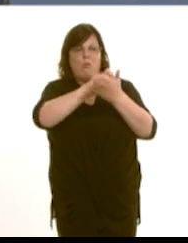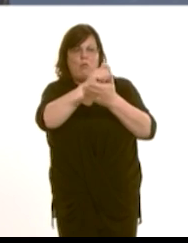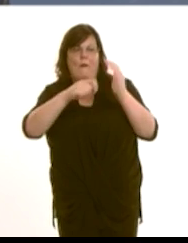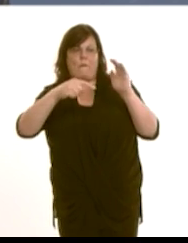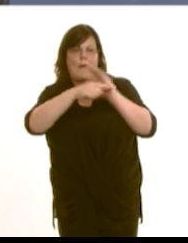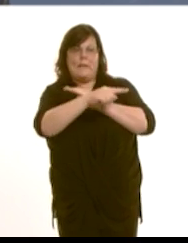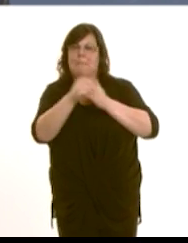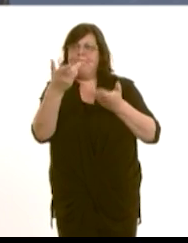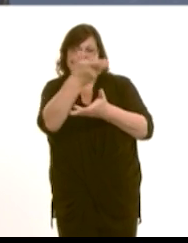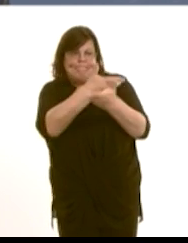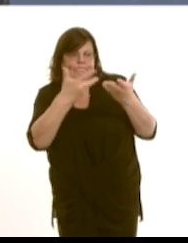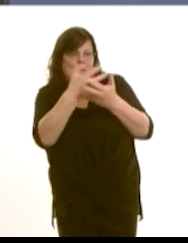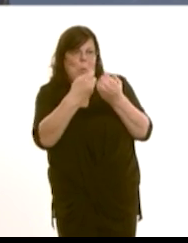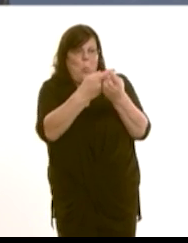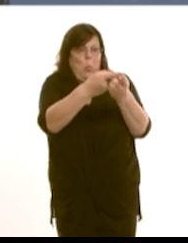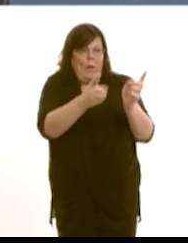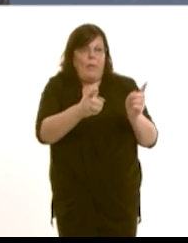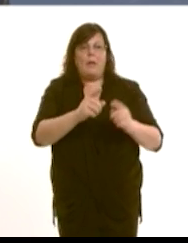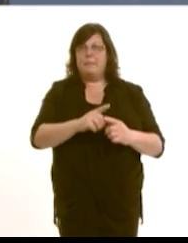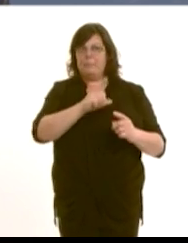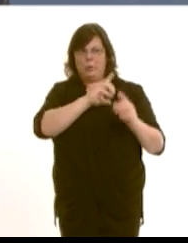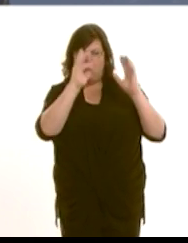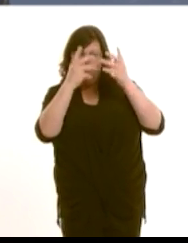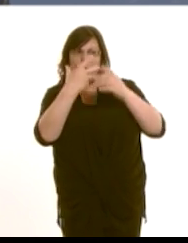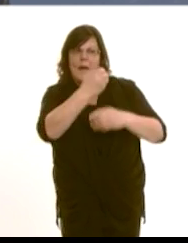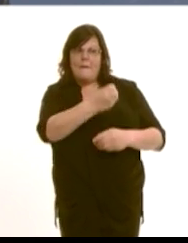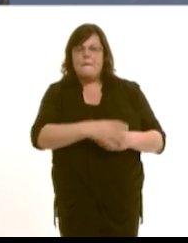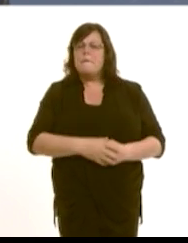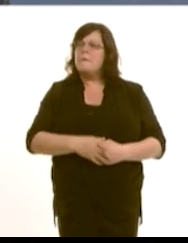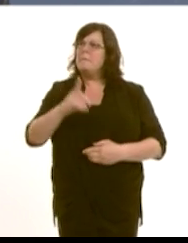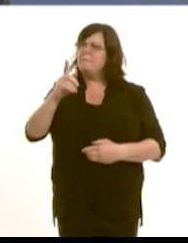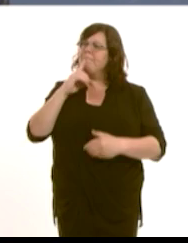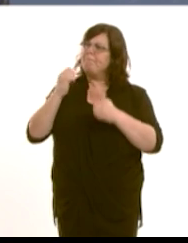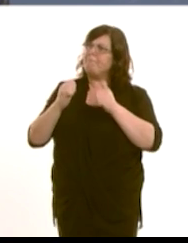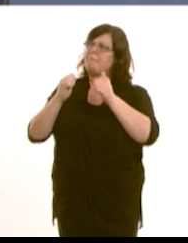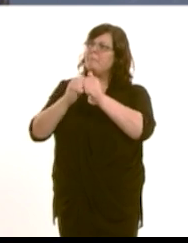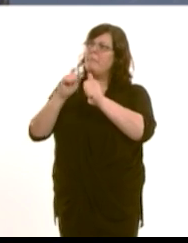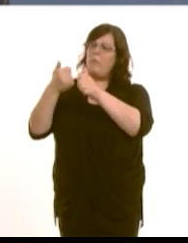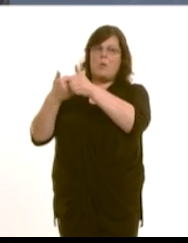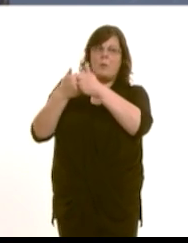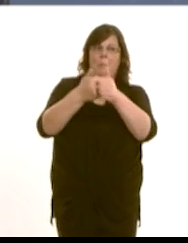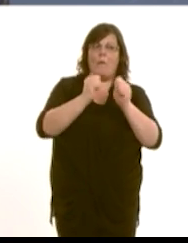on the European Union and I support your calls for farming support payments and funding for